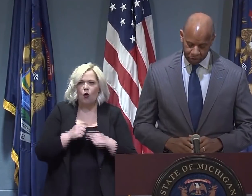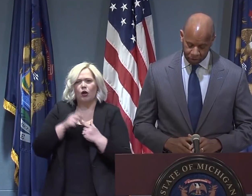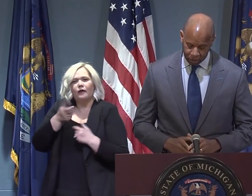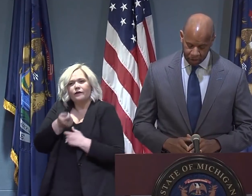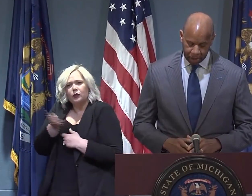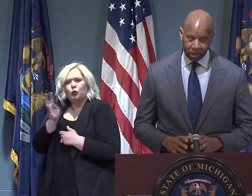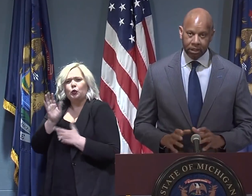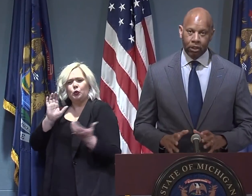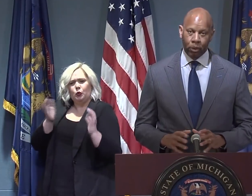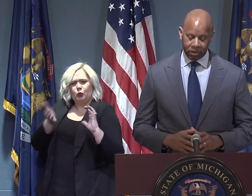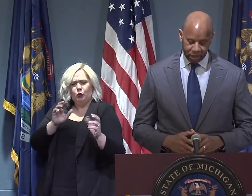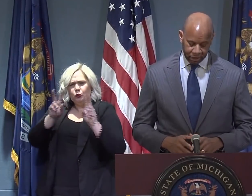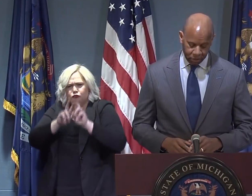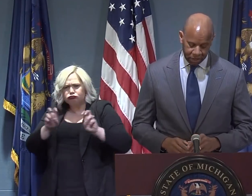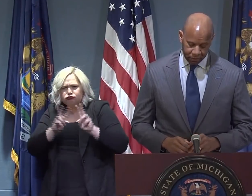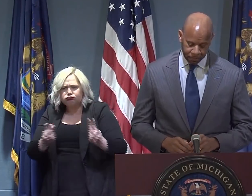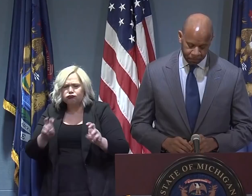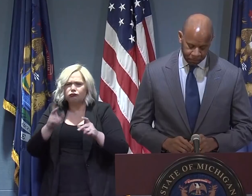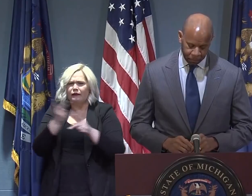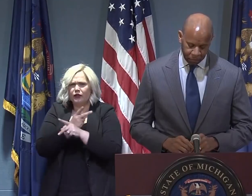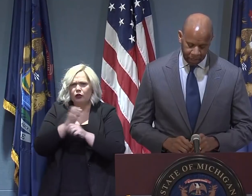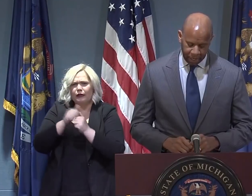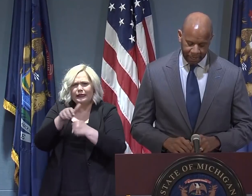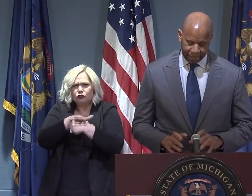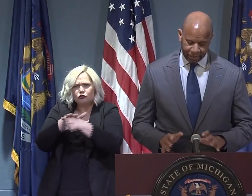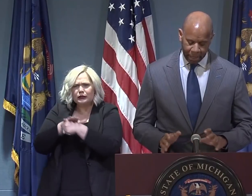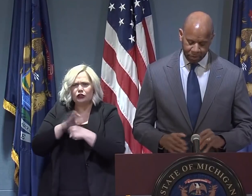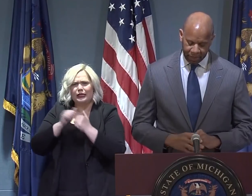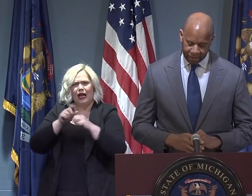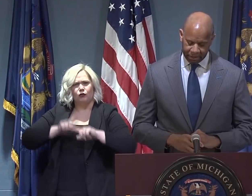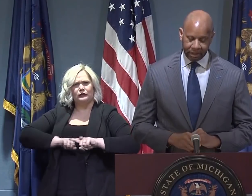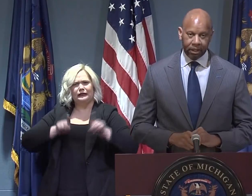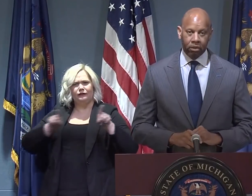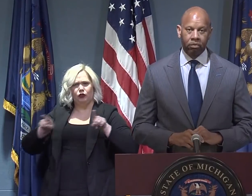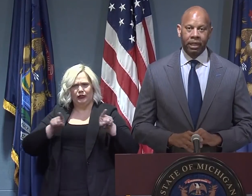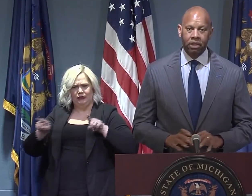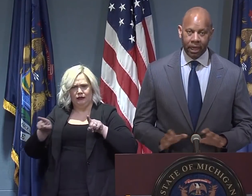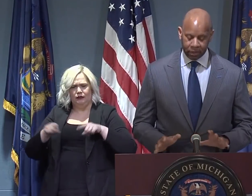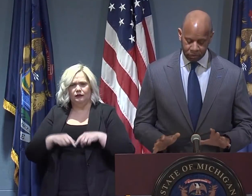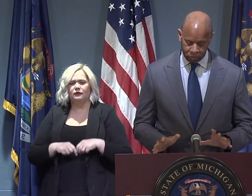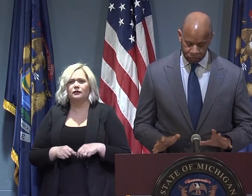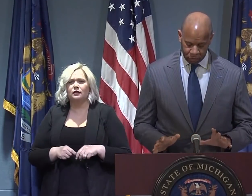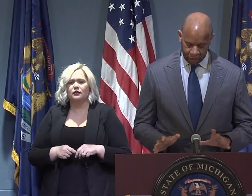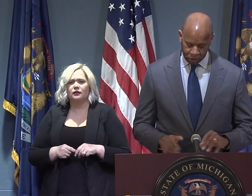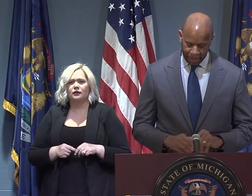THE CAPACITY OF OUR HOSPITAL, HOSPITAL SYSTEMS AND OUR PUBLIC HEALTH INFRASTRUCTURE TO DEAL